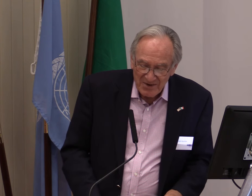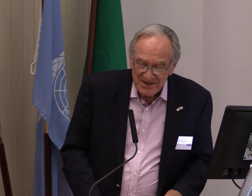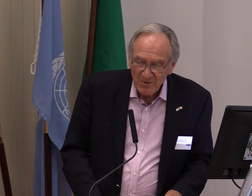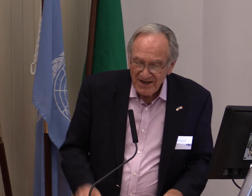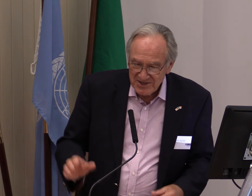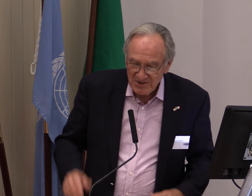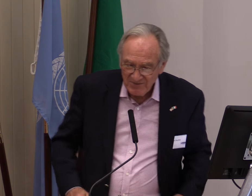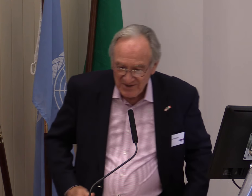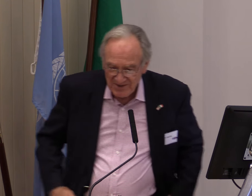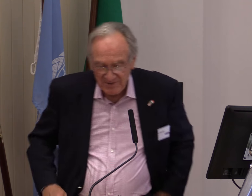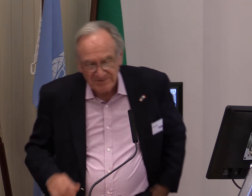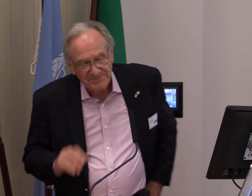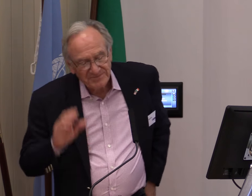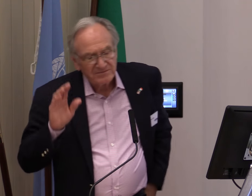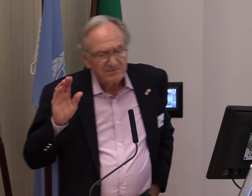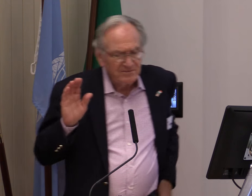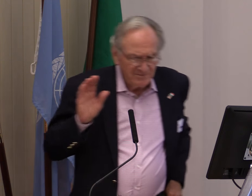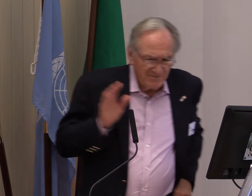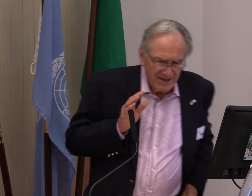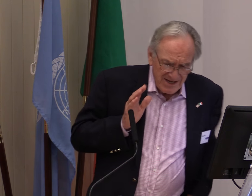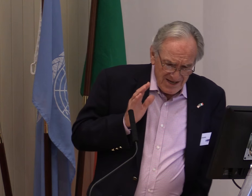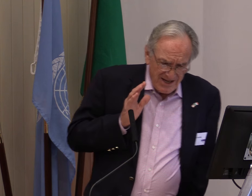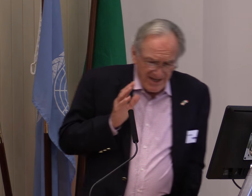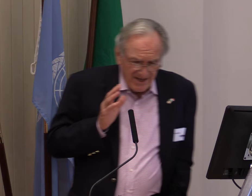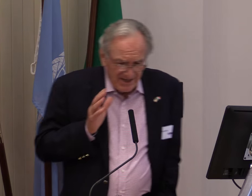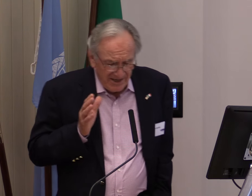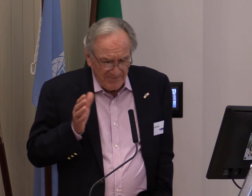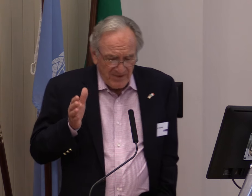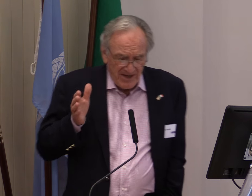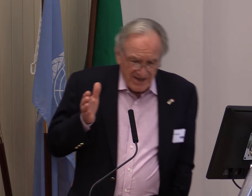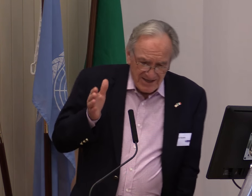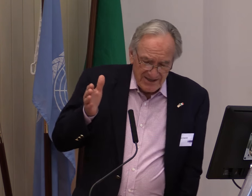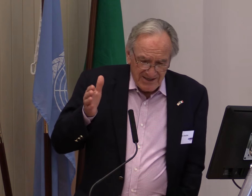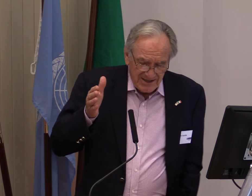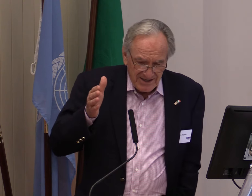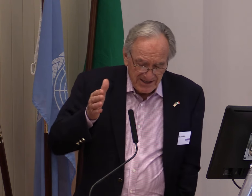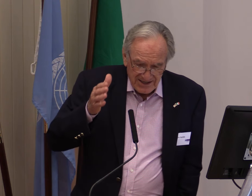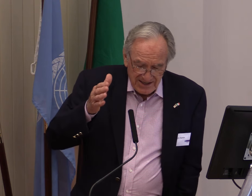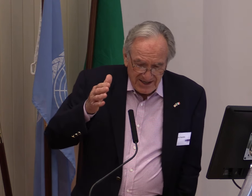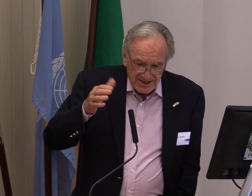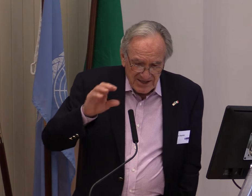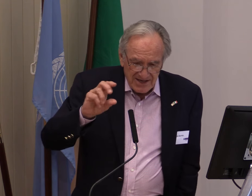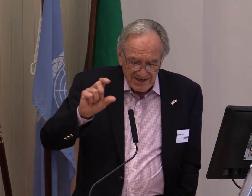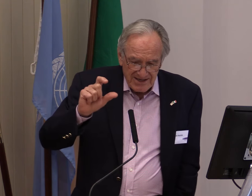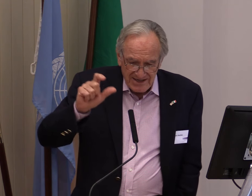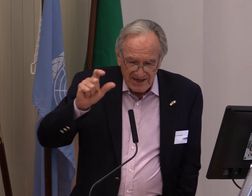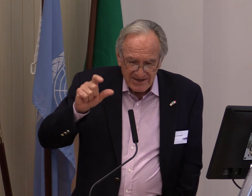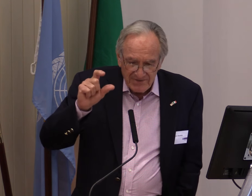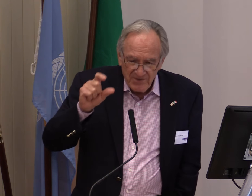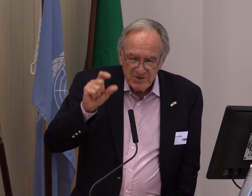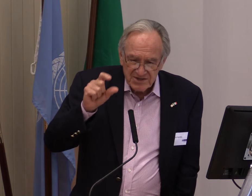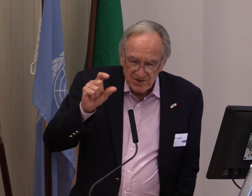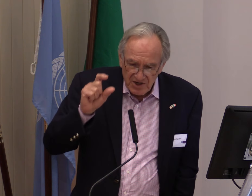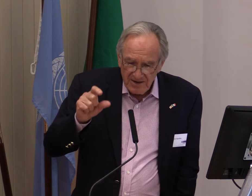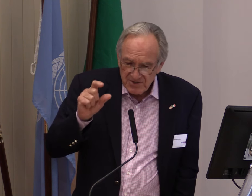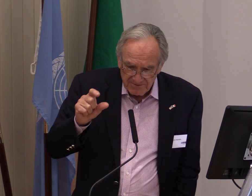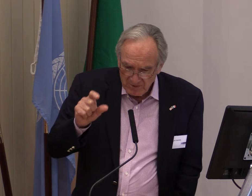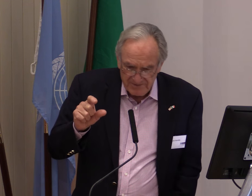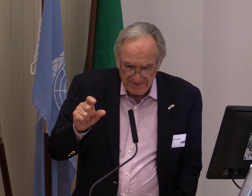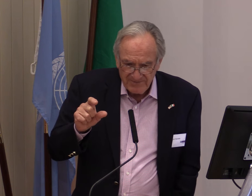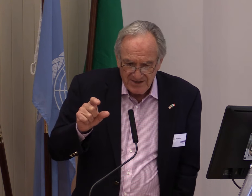I want to tell one last story before I turn it over. It's not I focused on jobs and employment,